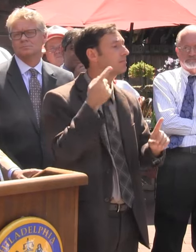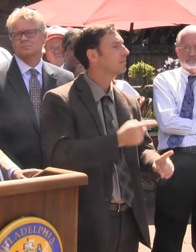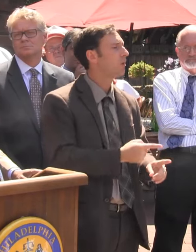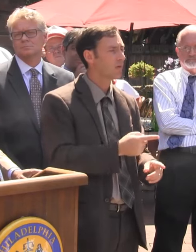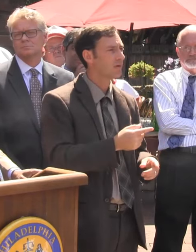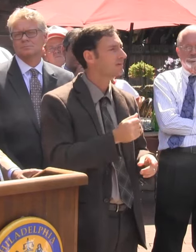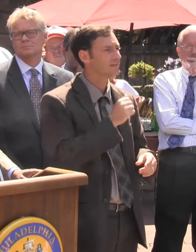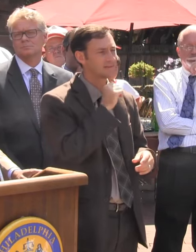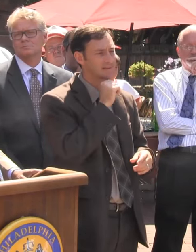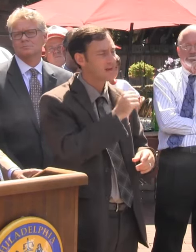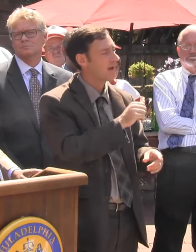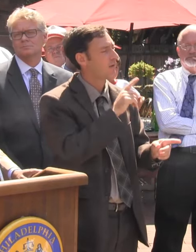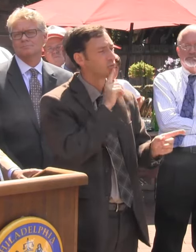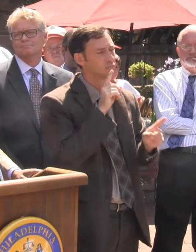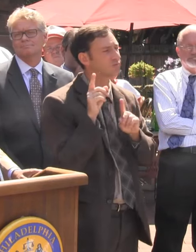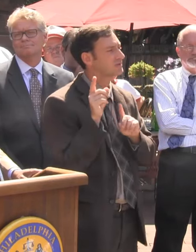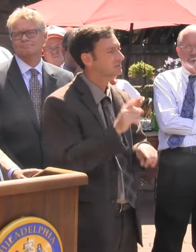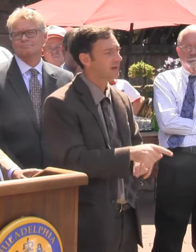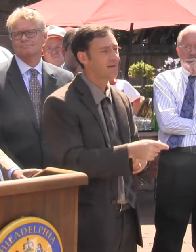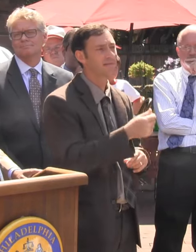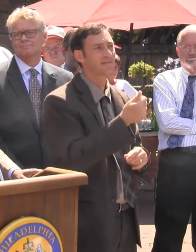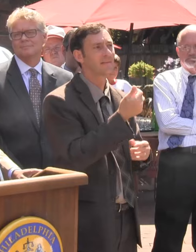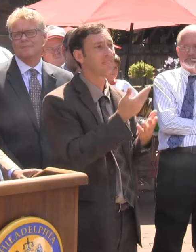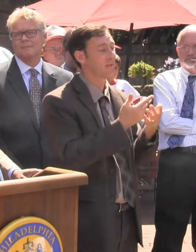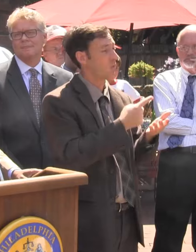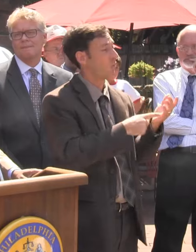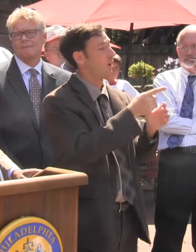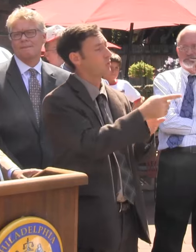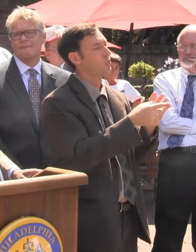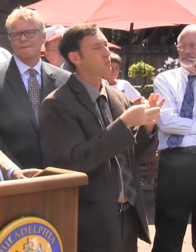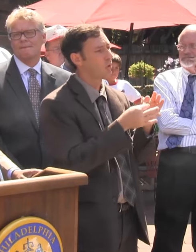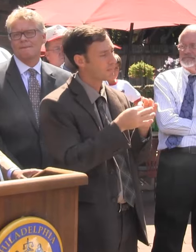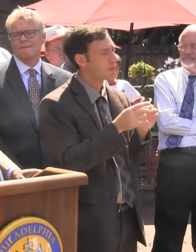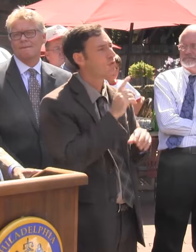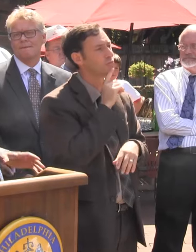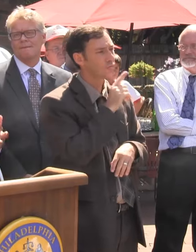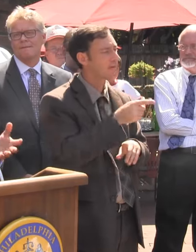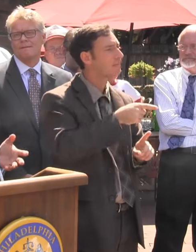shape or form in response to any of the things you talked about. And is really about more